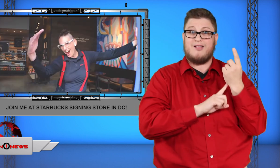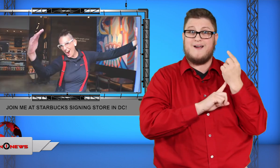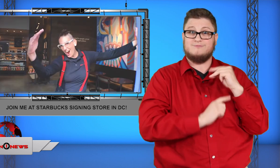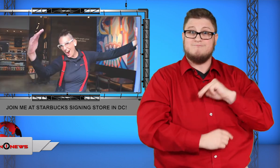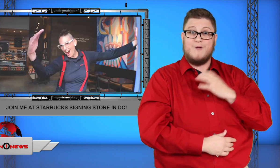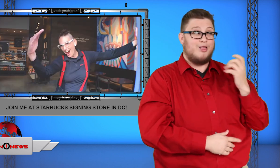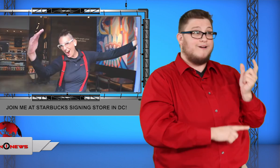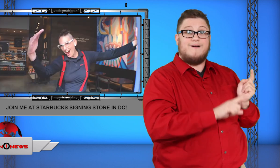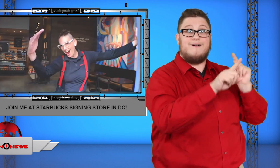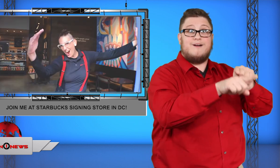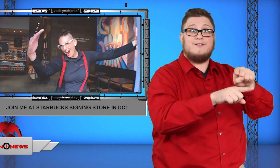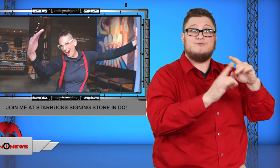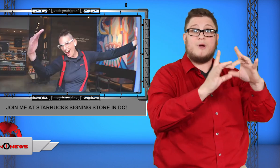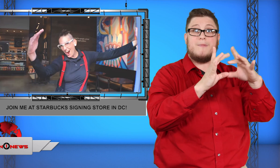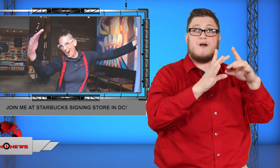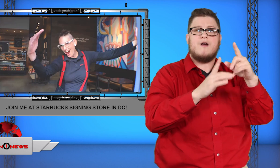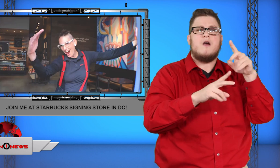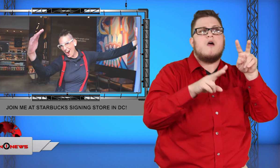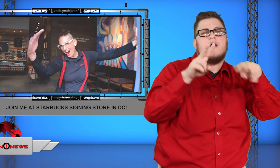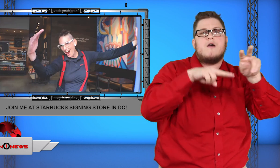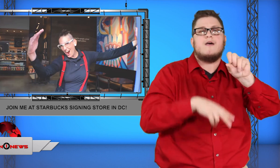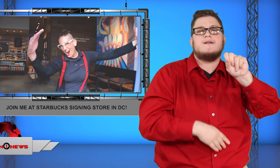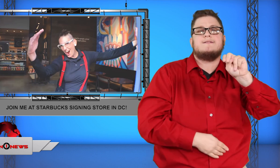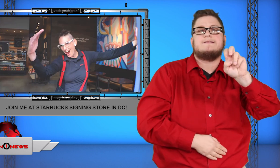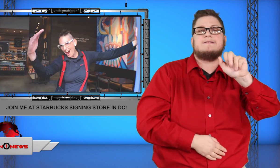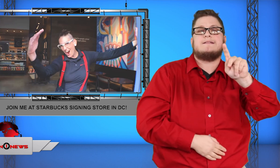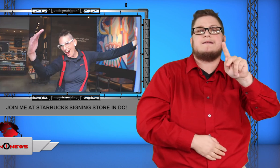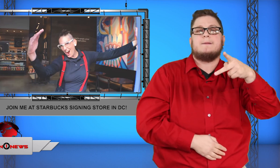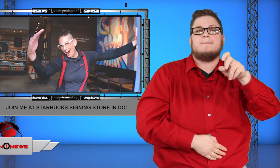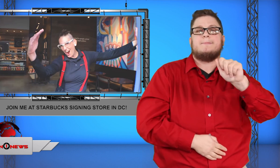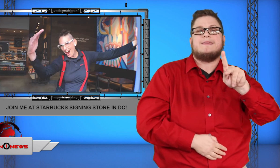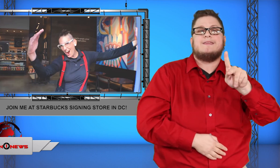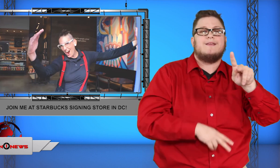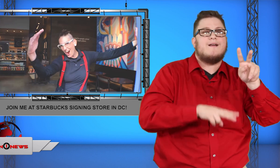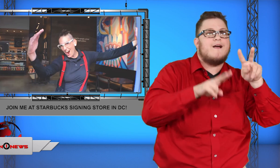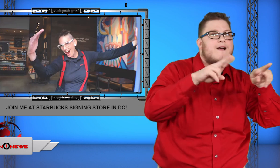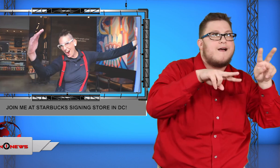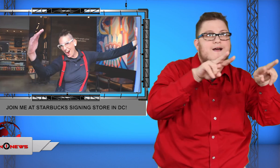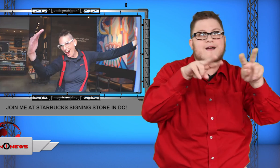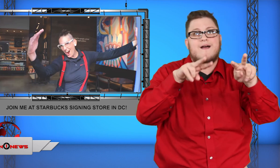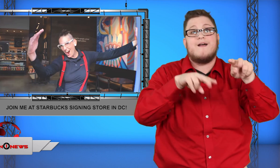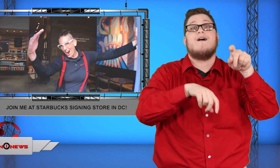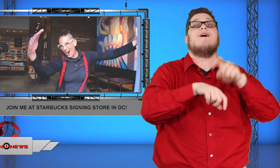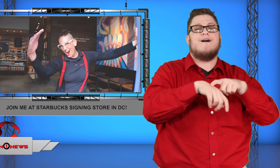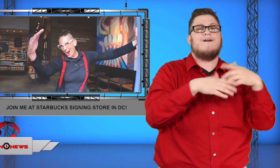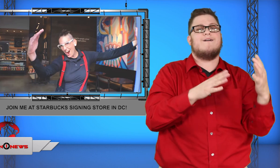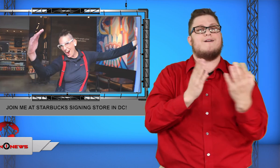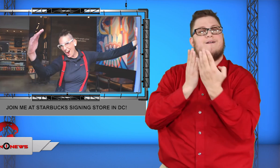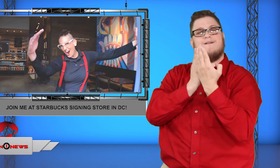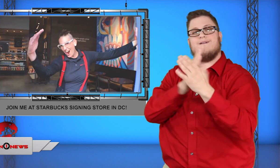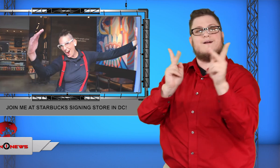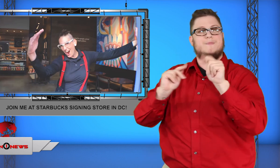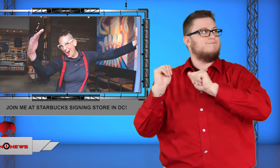Martha was invited to the store a year ago and got a sneak peek before the doors open